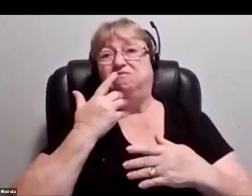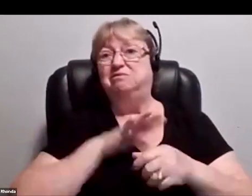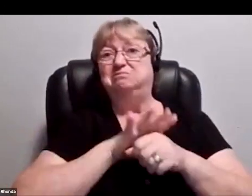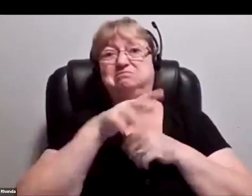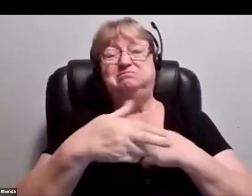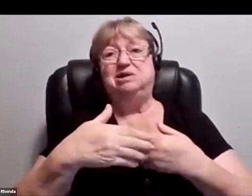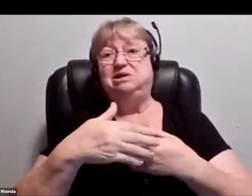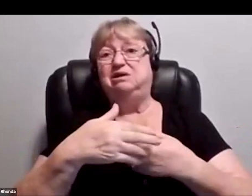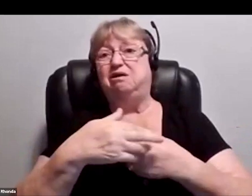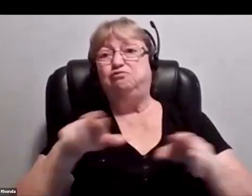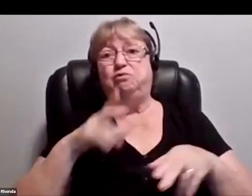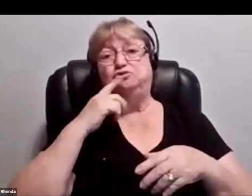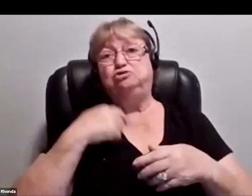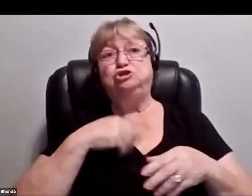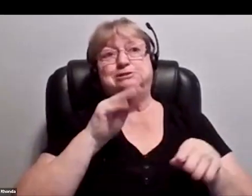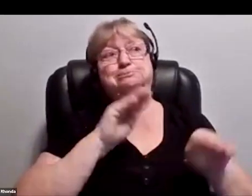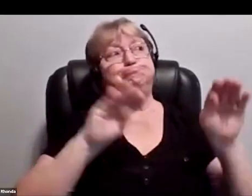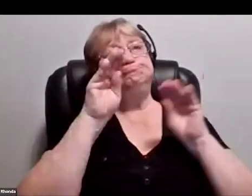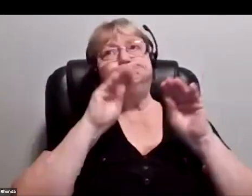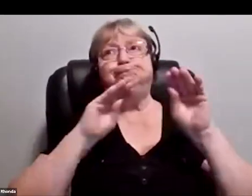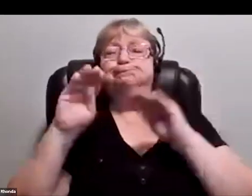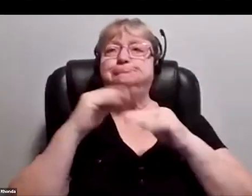of make it your own space and enjoy your time.